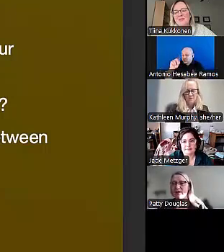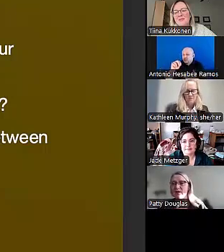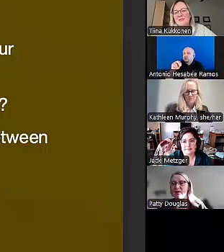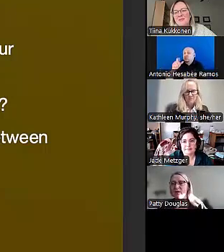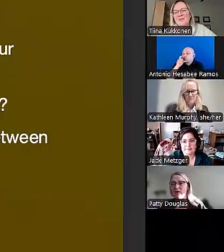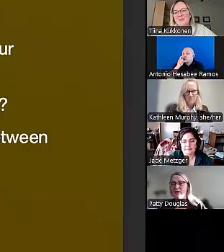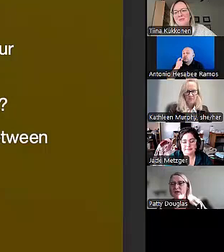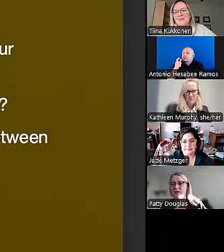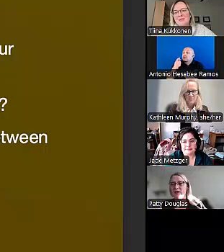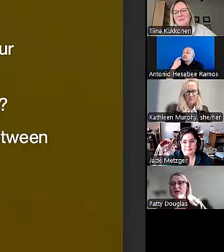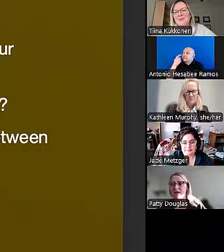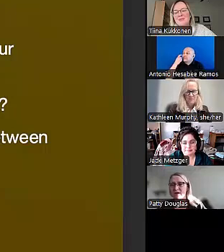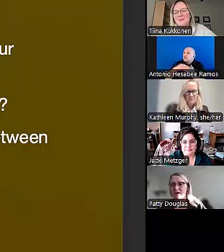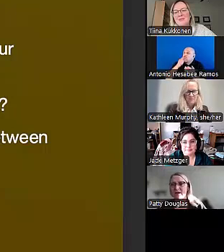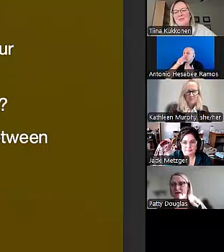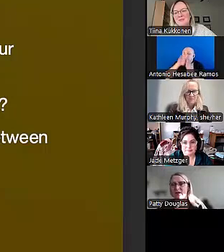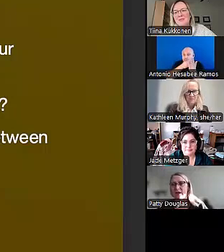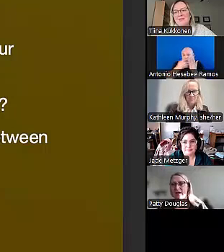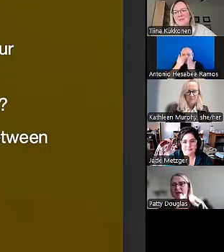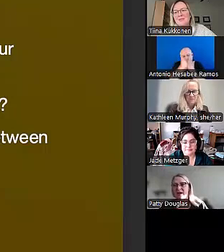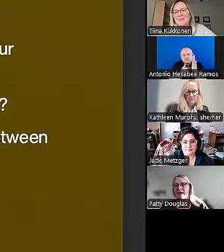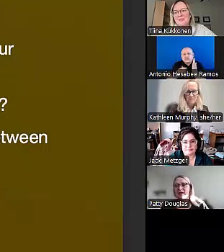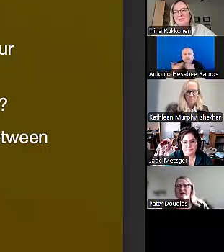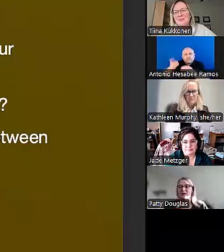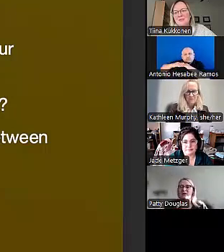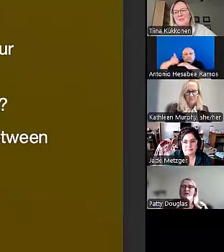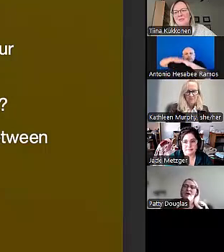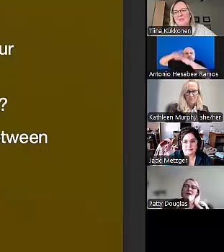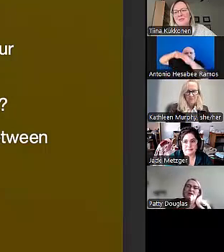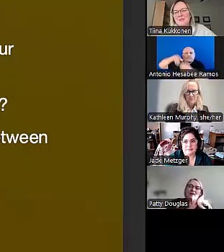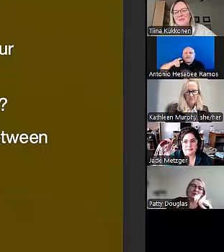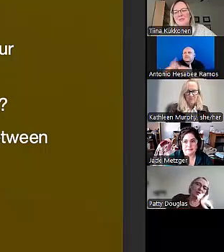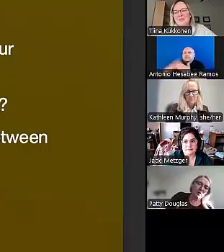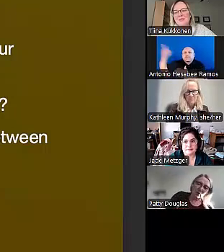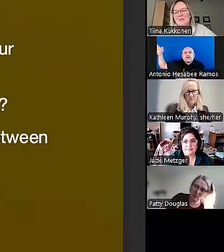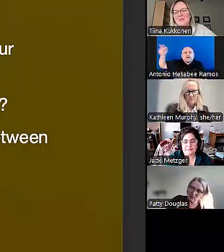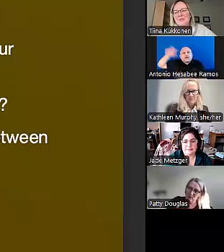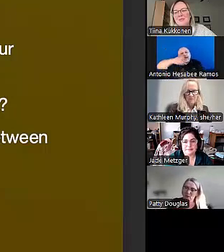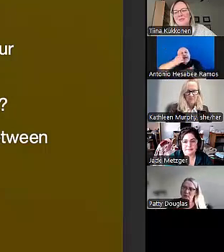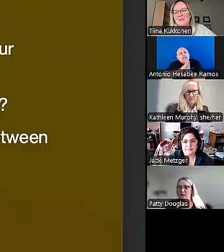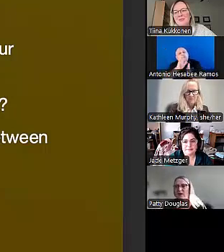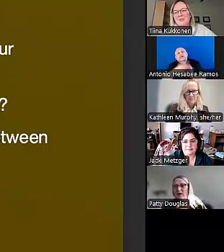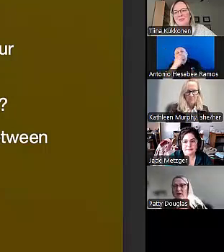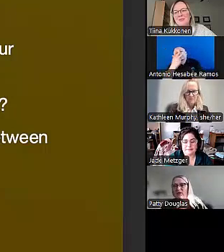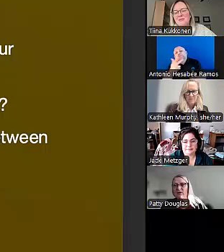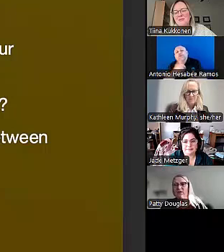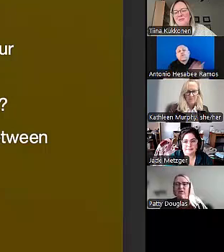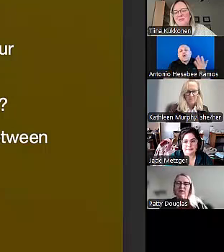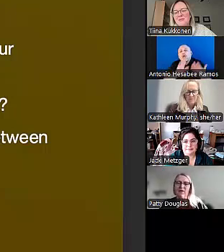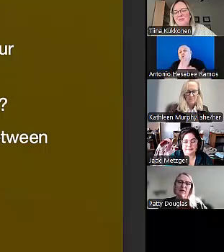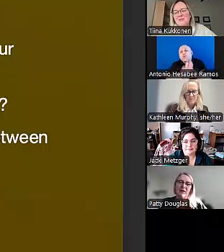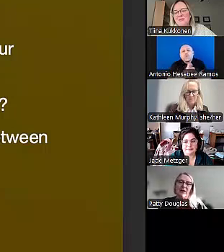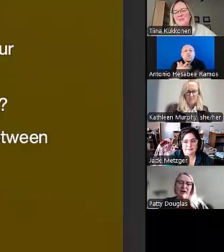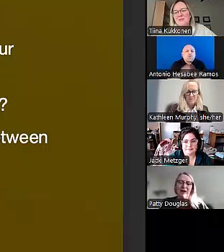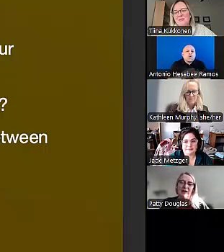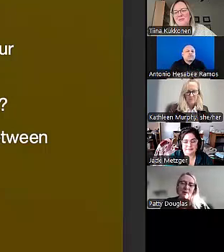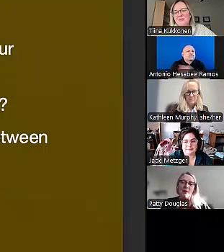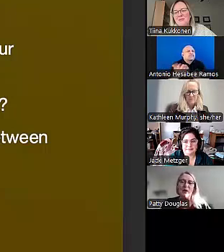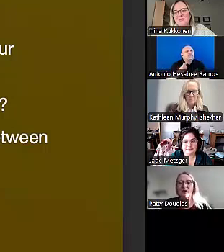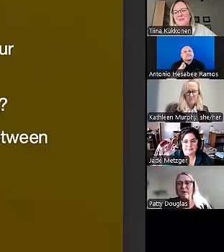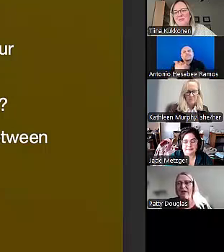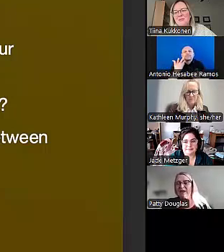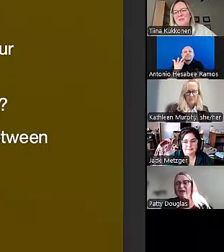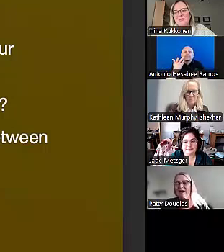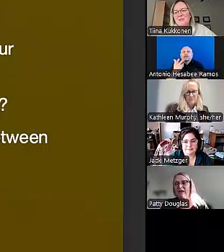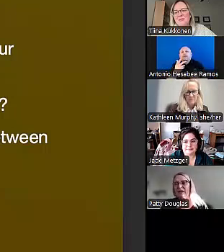so increasingly you're being asked to say what you're sort of a numbers based kind